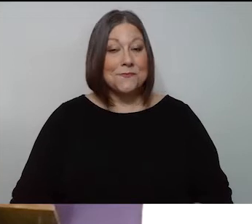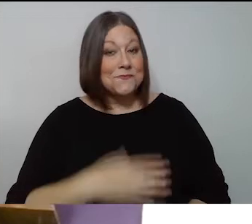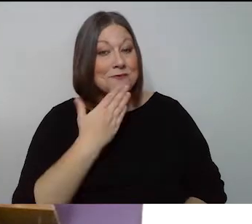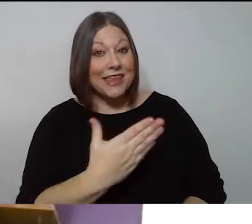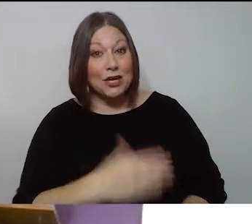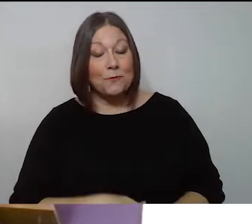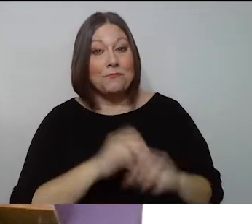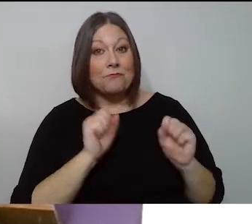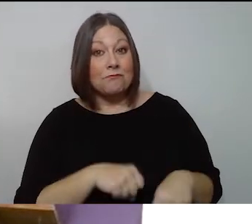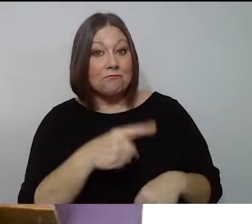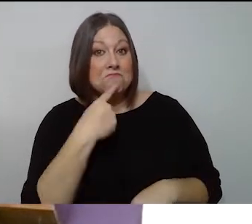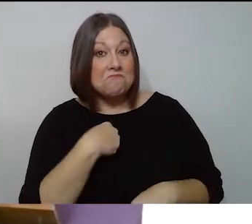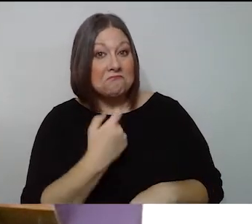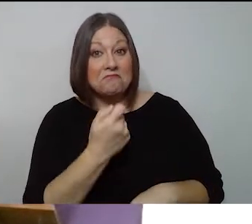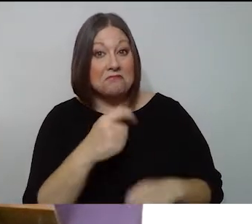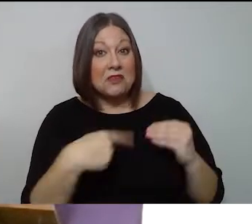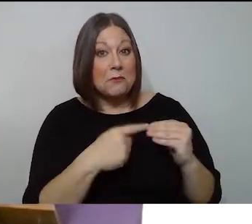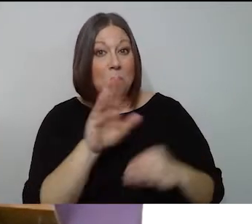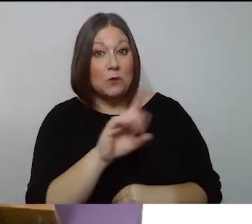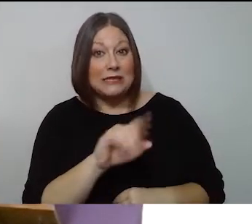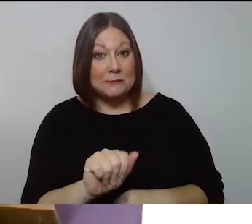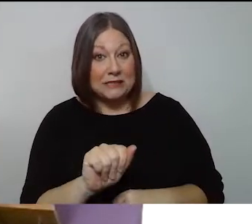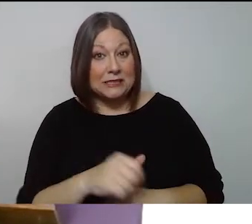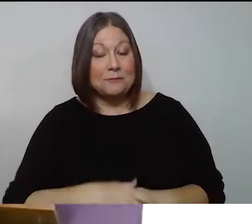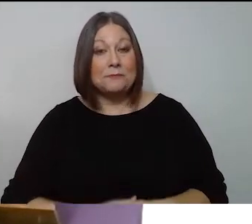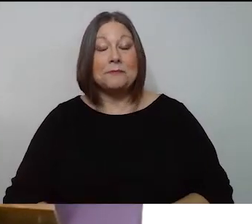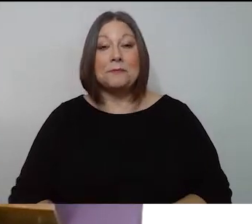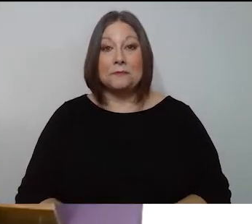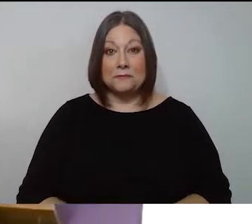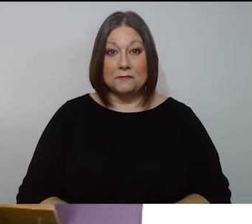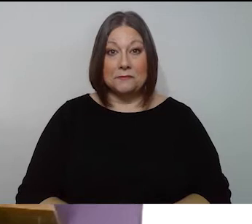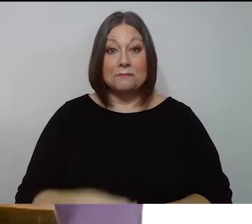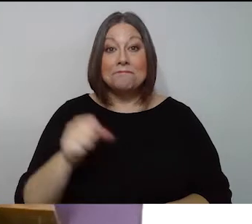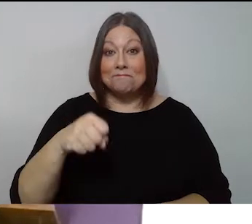Max: Thank you. Could you tell me a little bit about your disability?